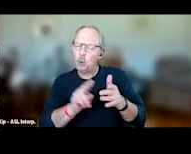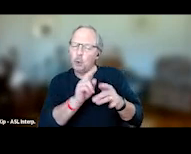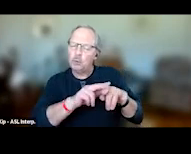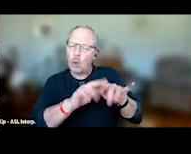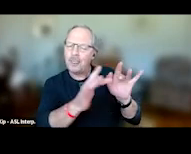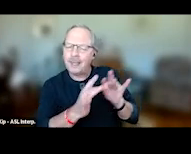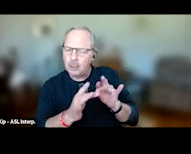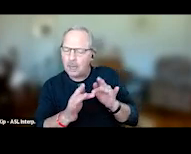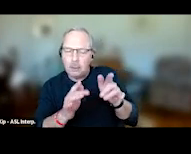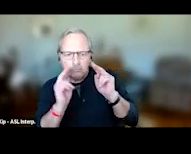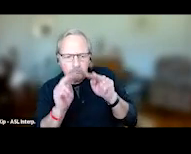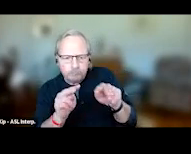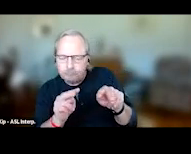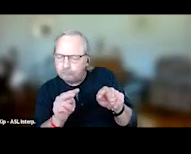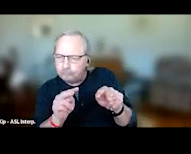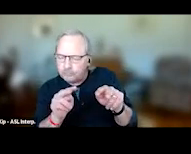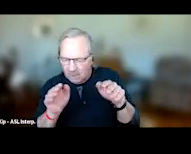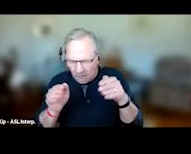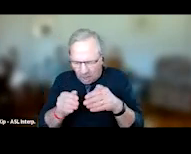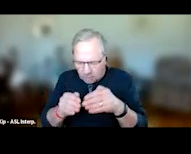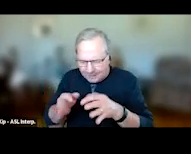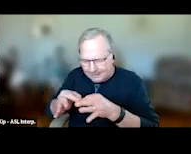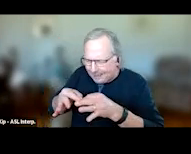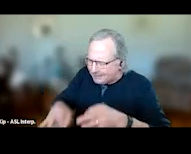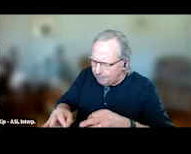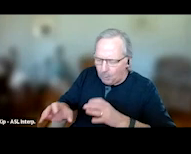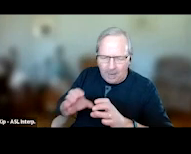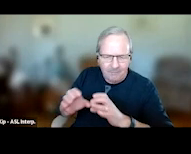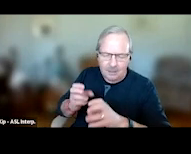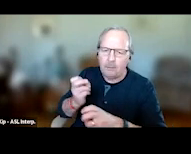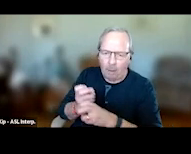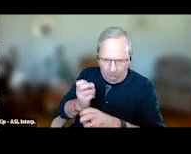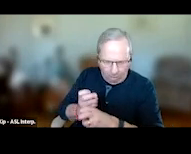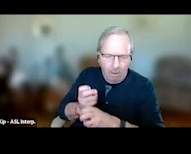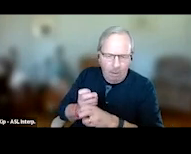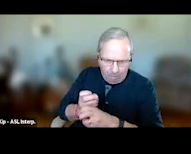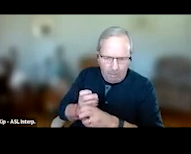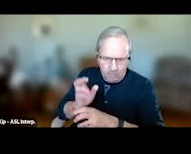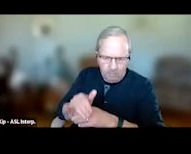to concentrate on even some simple conversations. It's very difficult and I use this exercise with some